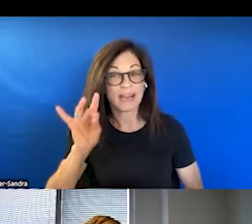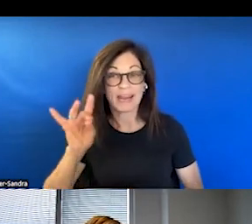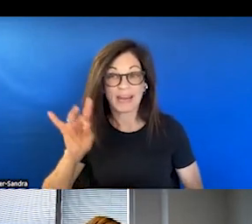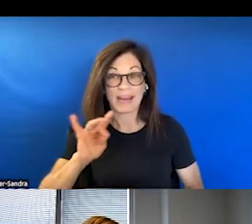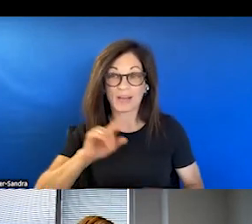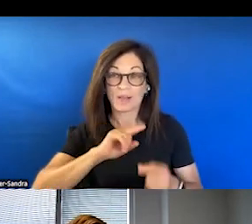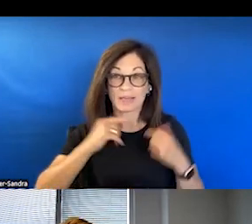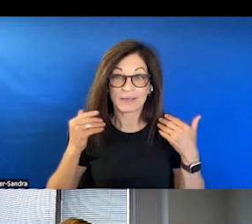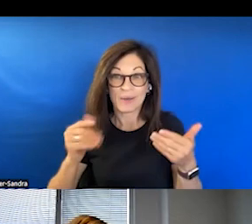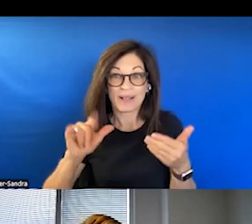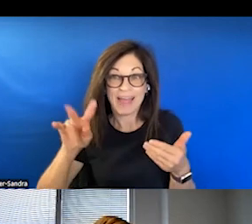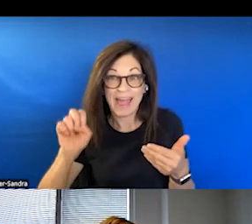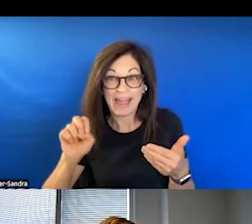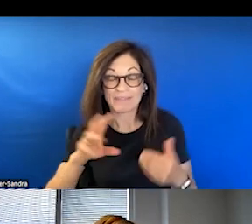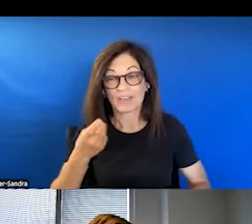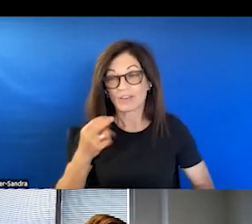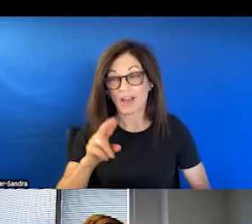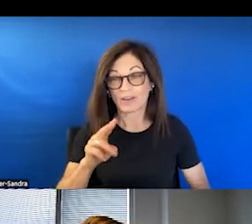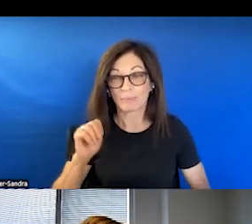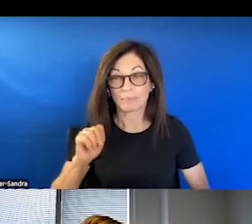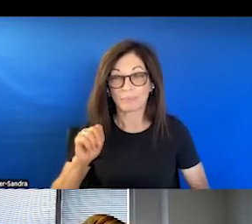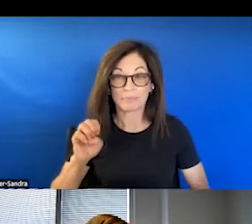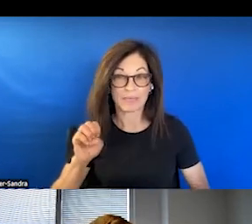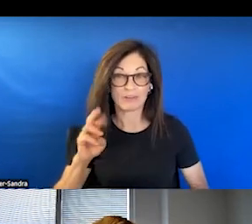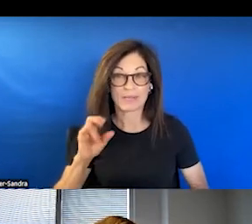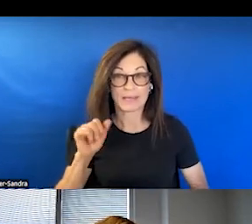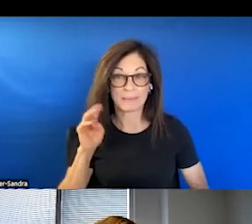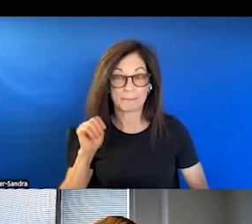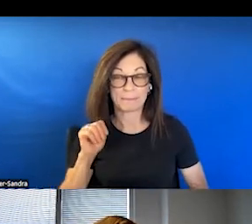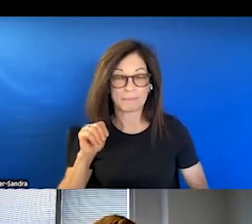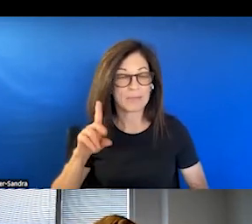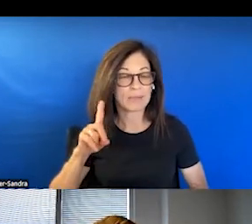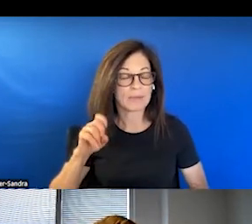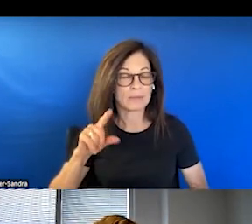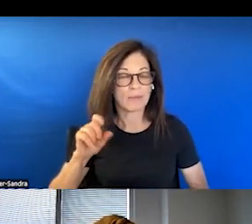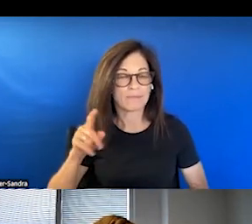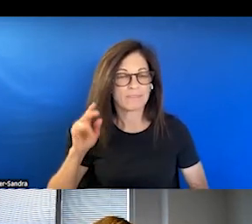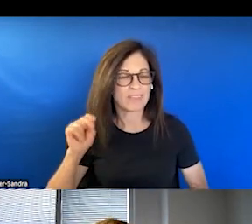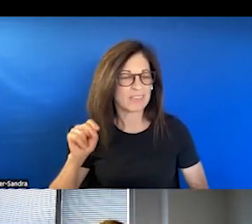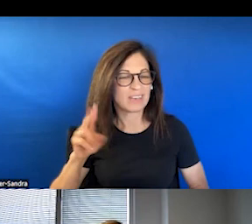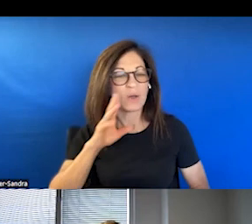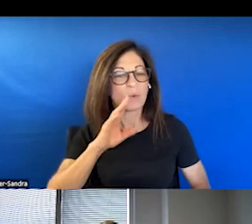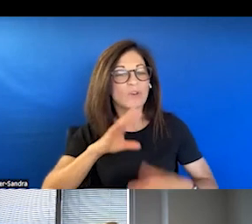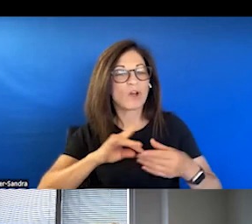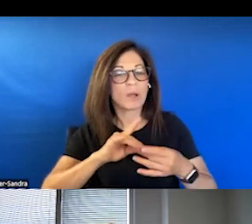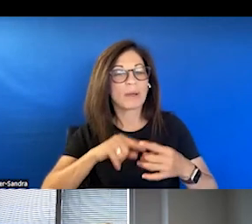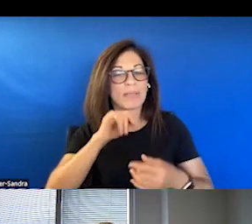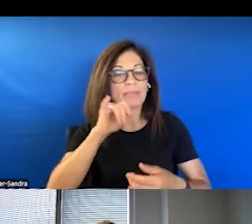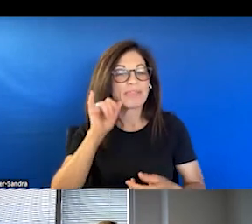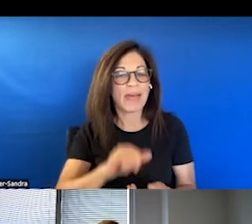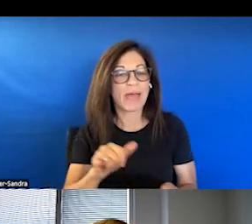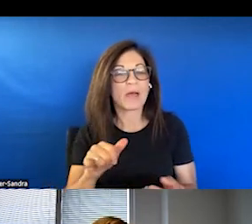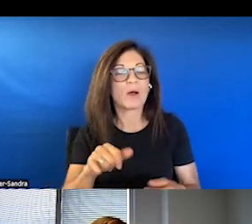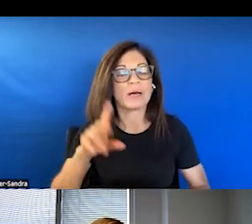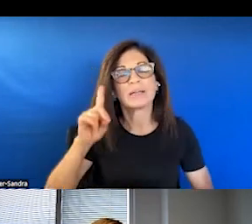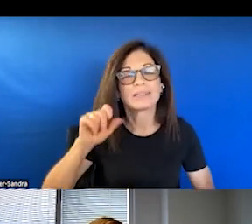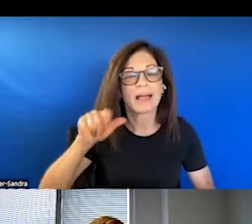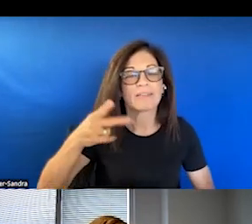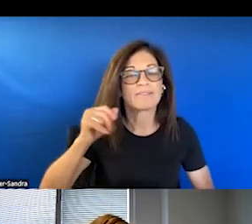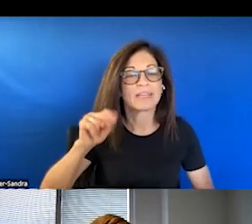DR. MIRIAM, DELPHIN RITTMAN TO TALK ON THE CALL. WITH THAT I WILL THANK EVERYBODY. GIVE